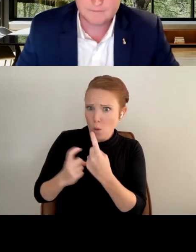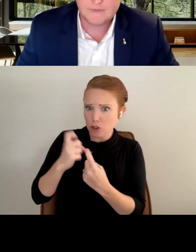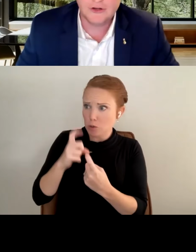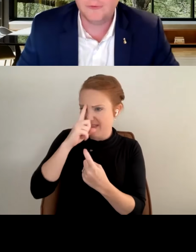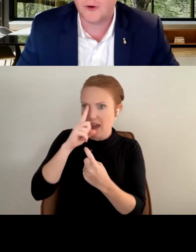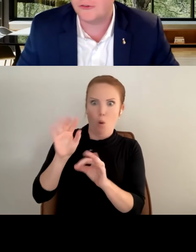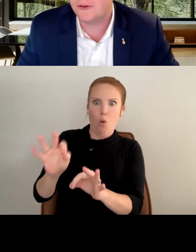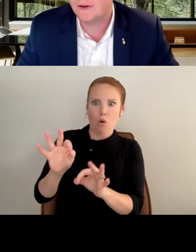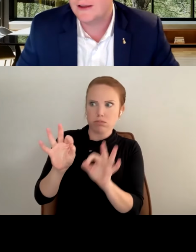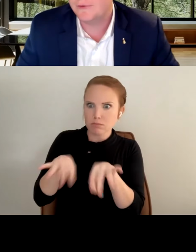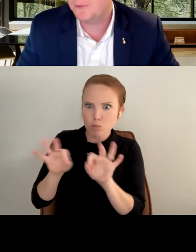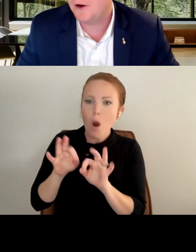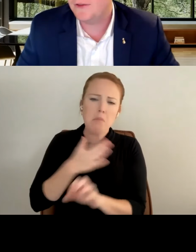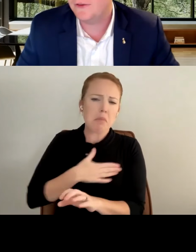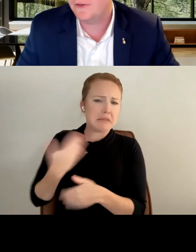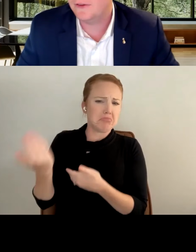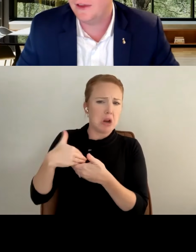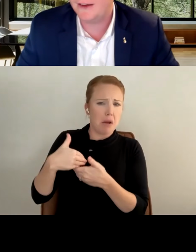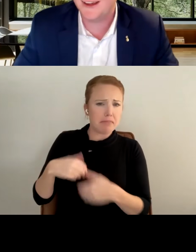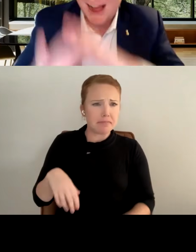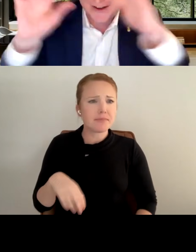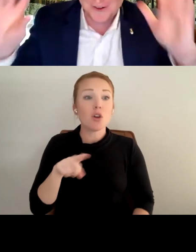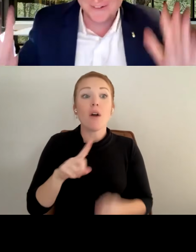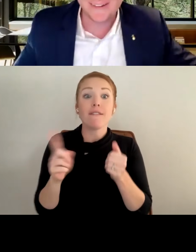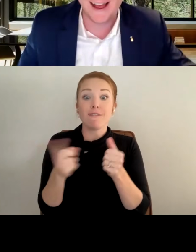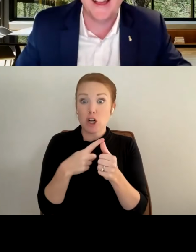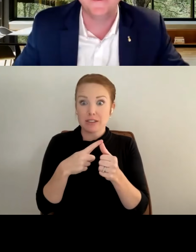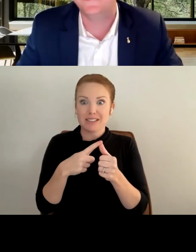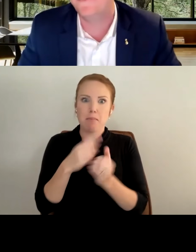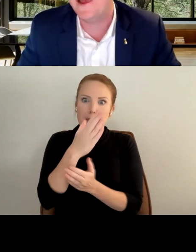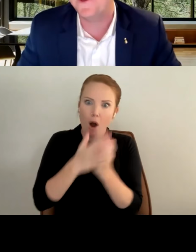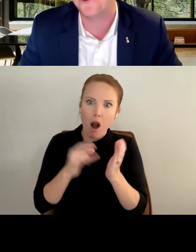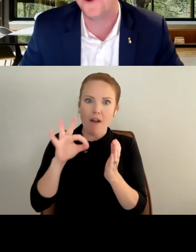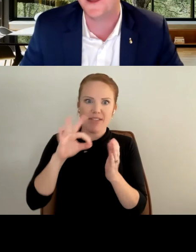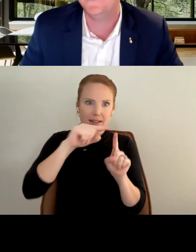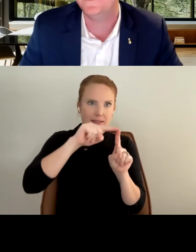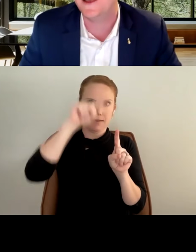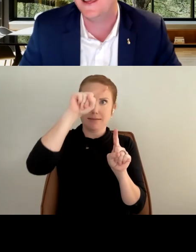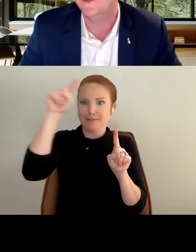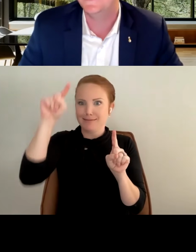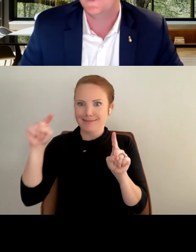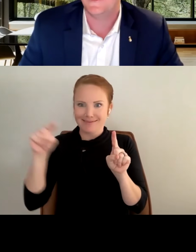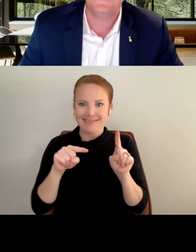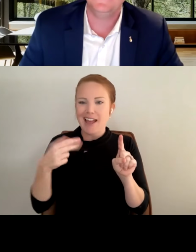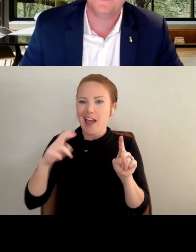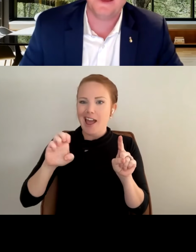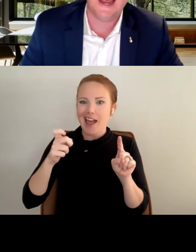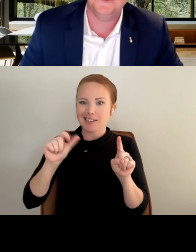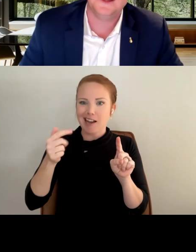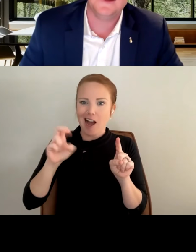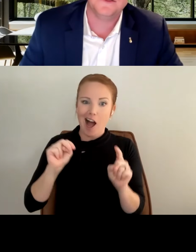So first. The first part of this hexagonal way that we're organizing today is about asking